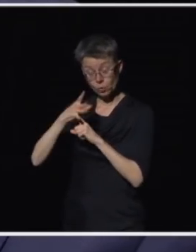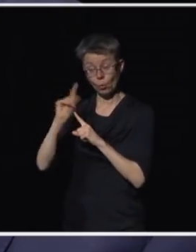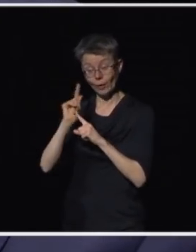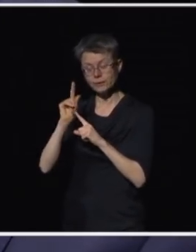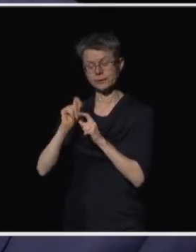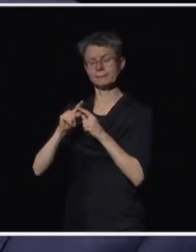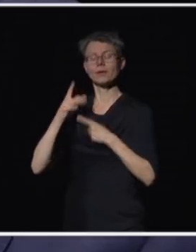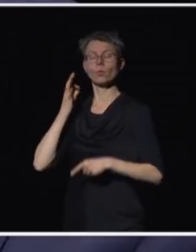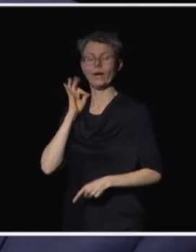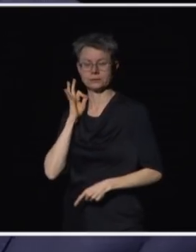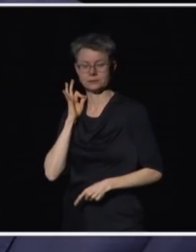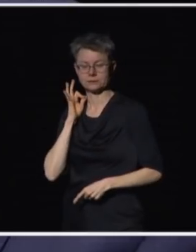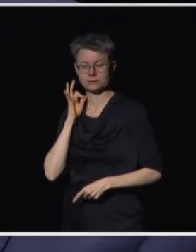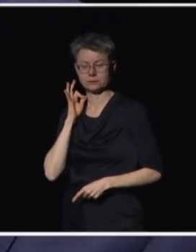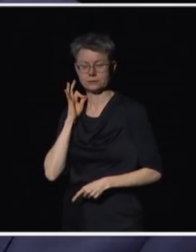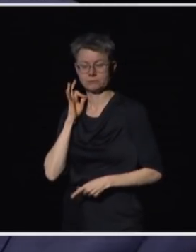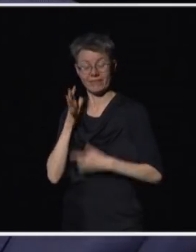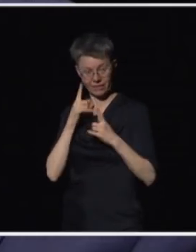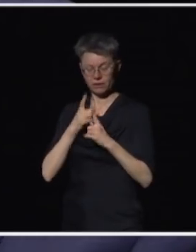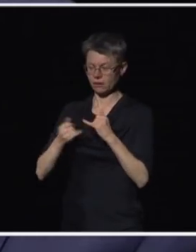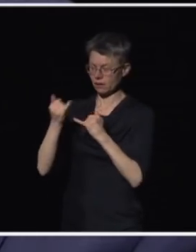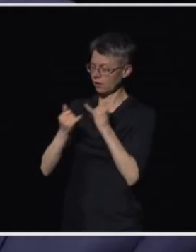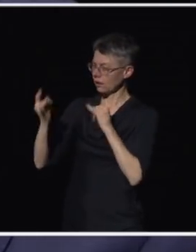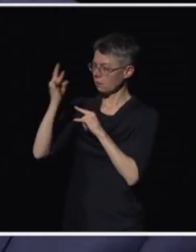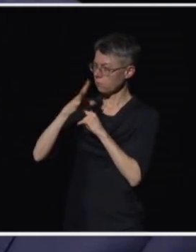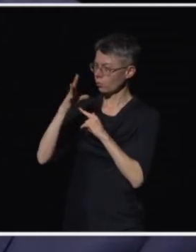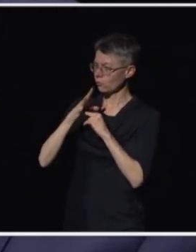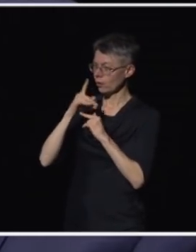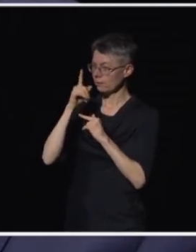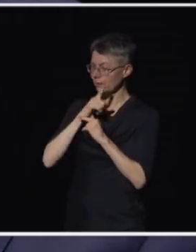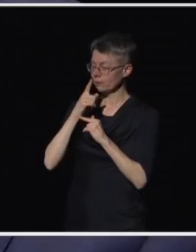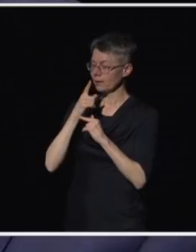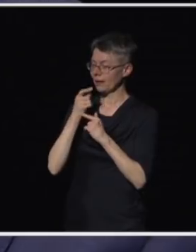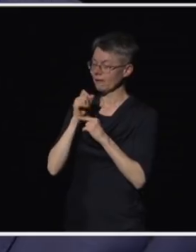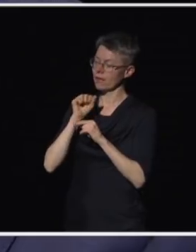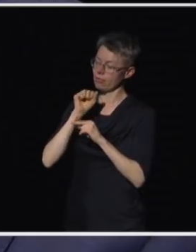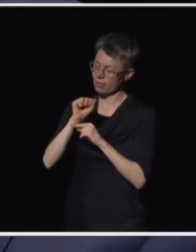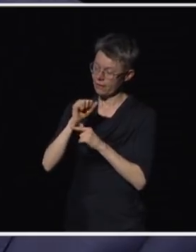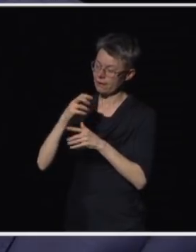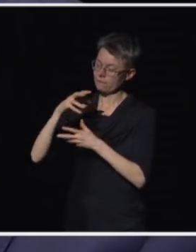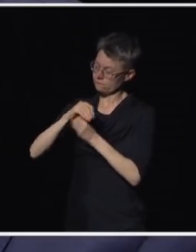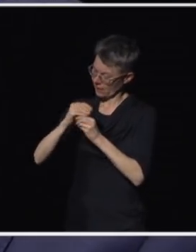by which I mean believe that it's very important for people who have a certain ancestry and a certain, you know,